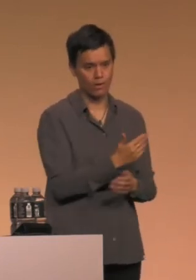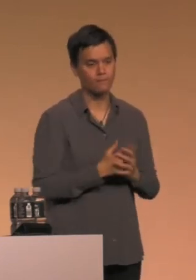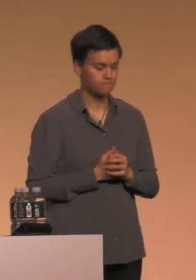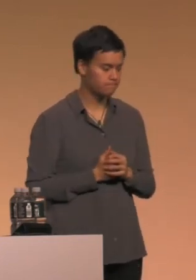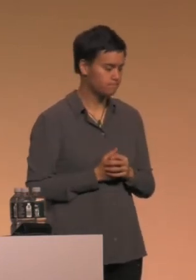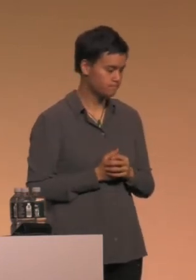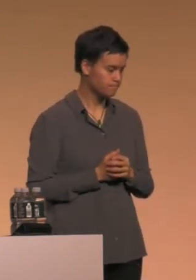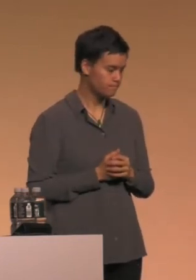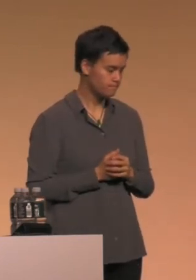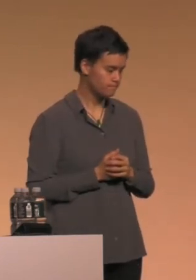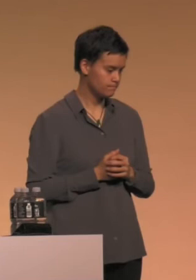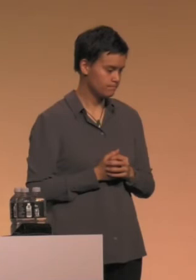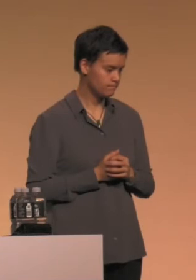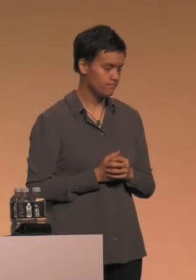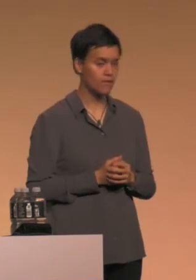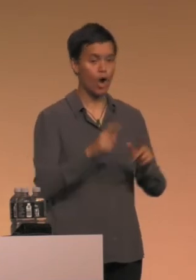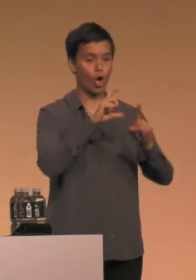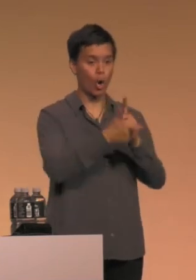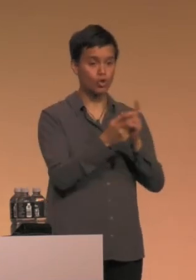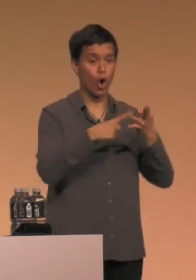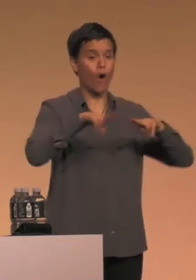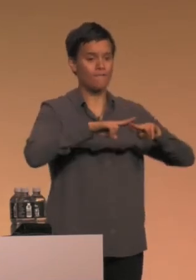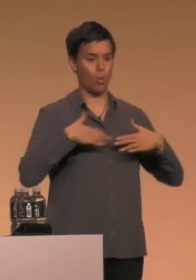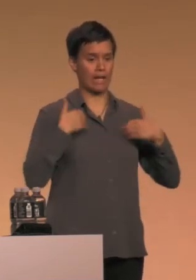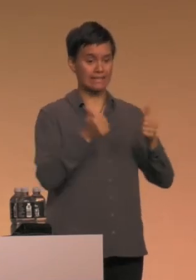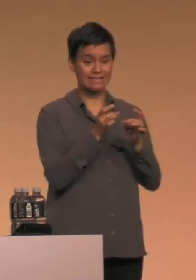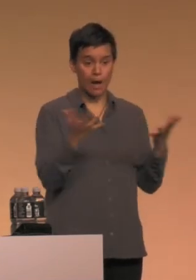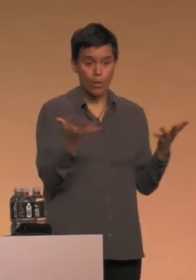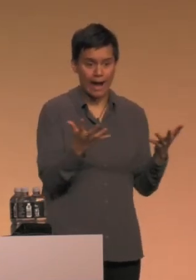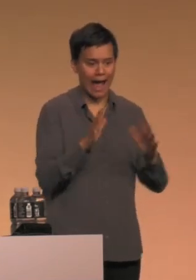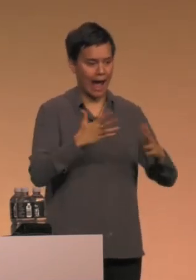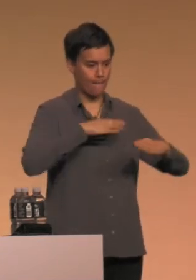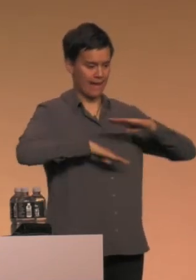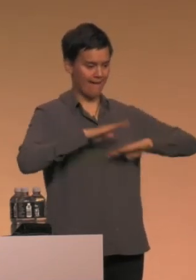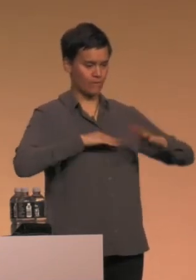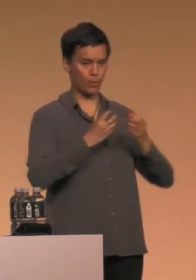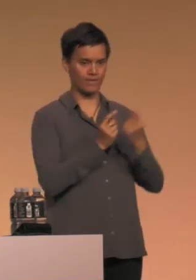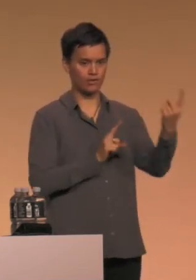But a culture of wellness starts with how we behave towards each other, both when it's going well